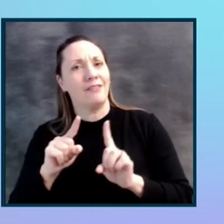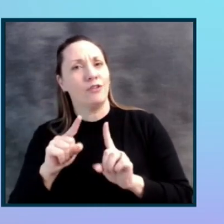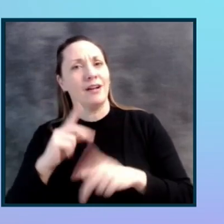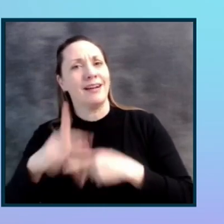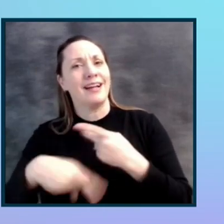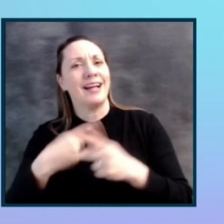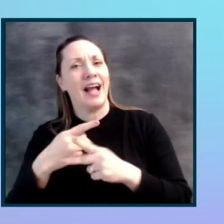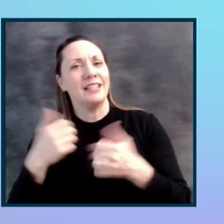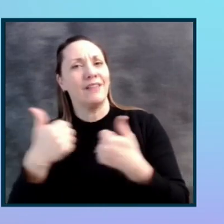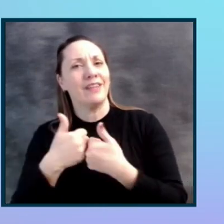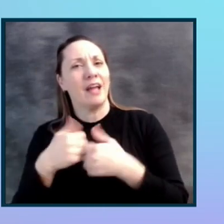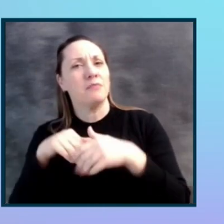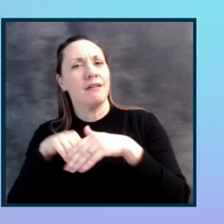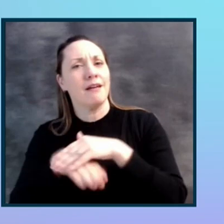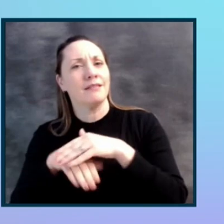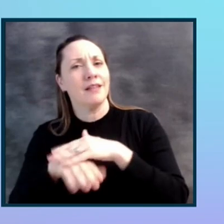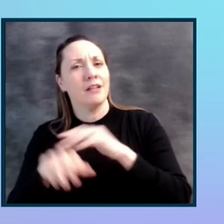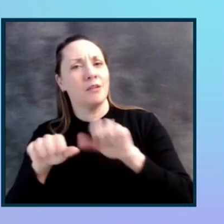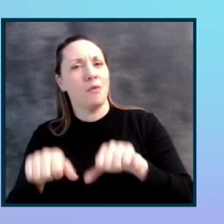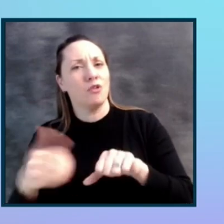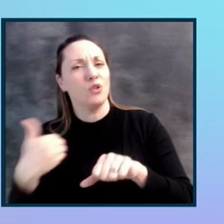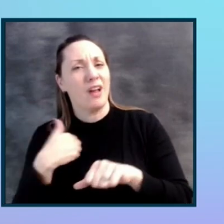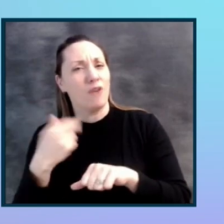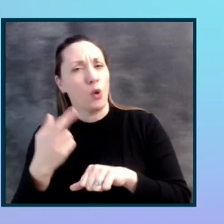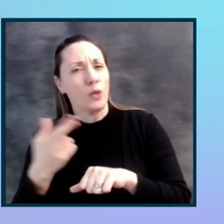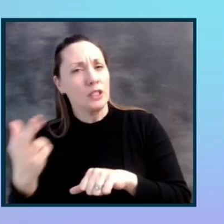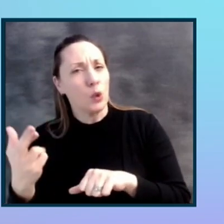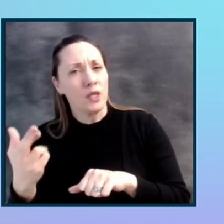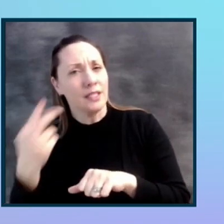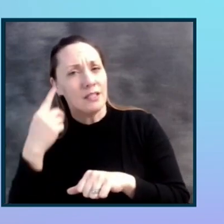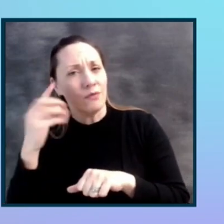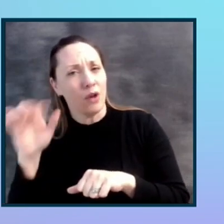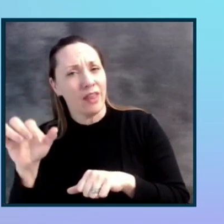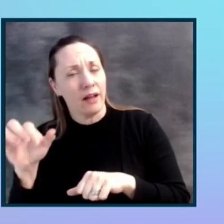"Are there resources out there for that?" Yes, there are. There are think.